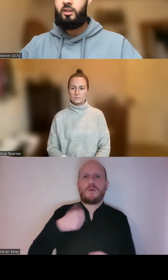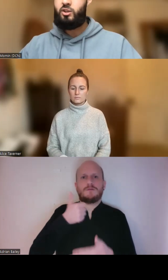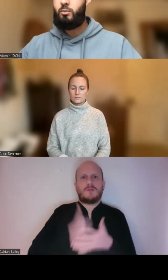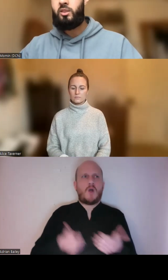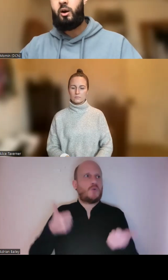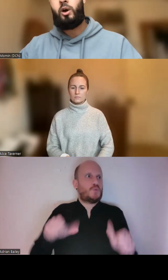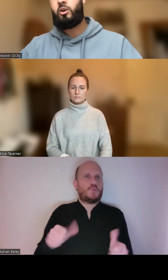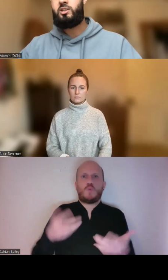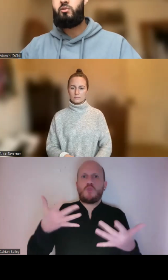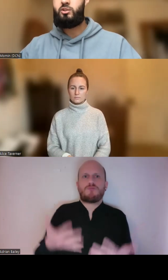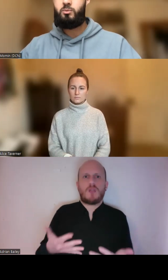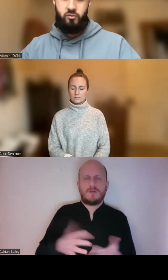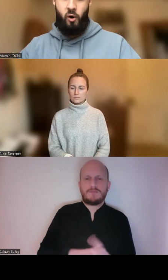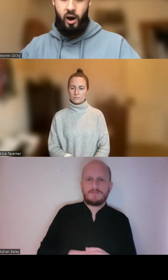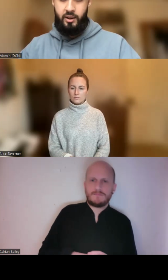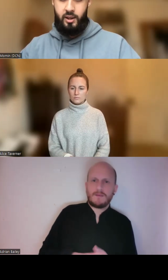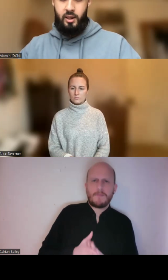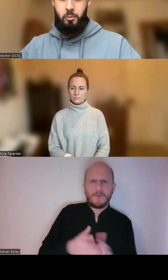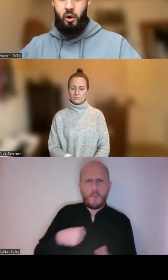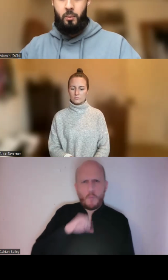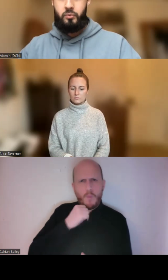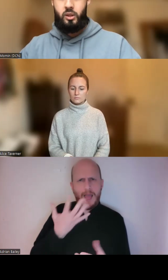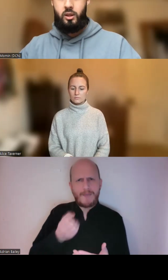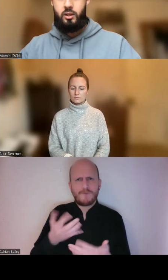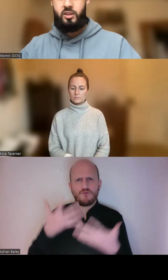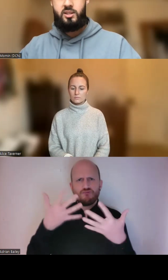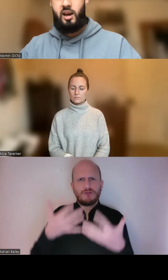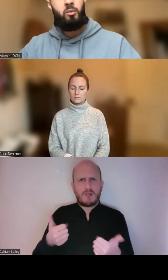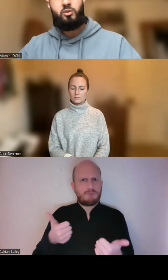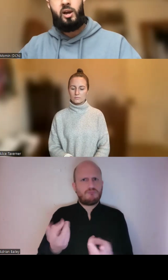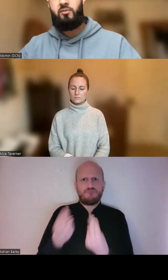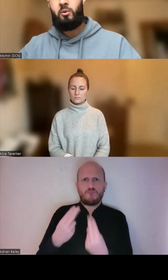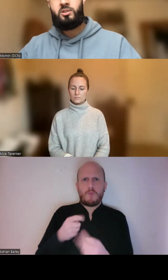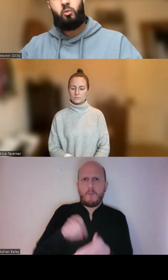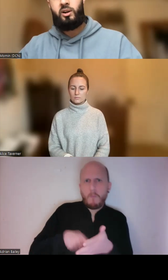This doesn't mean that we're not going to see results beforehand, but this is how much where if I was wanting